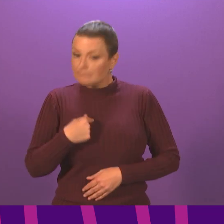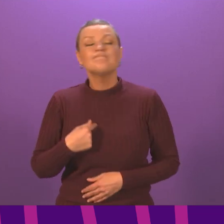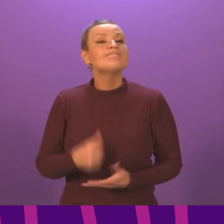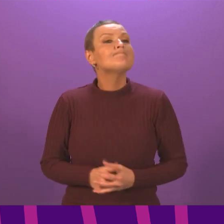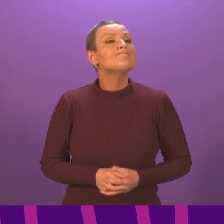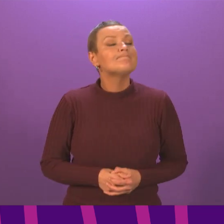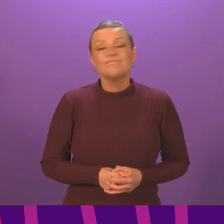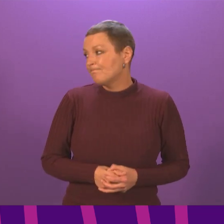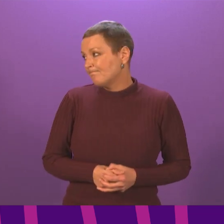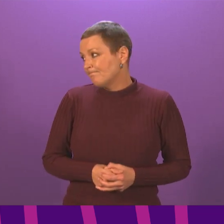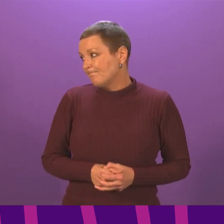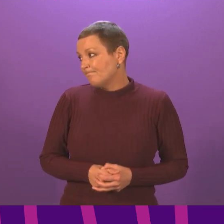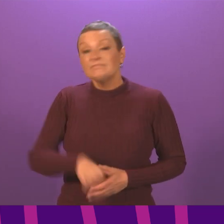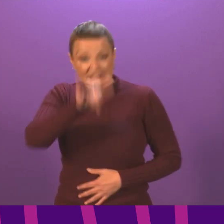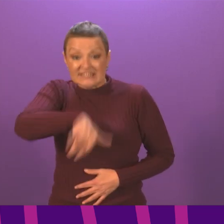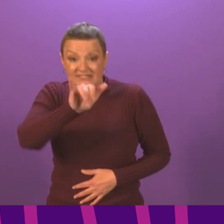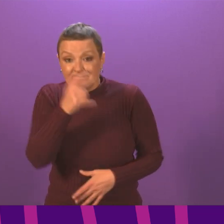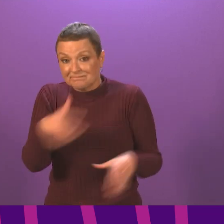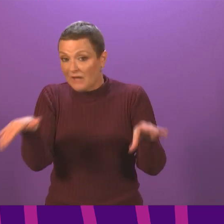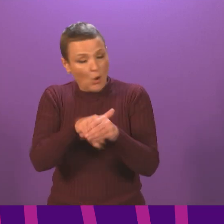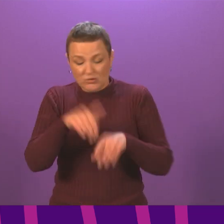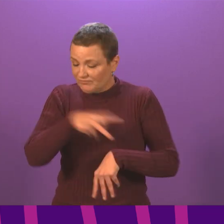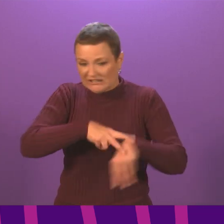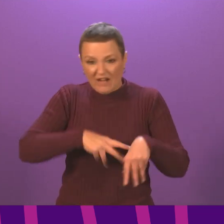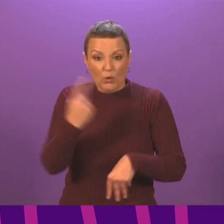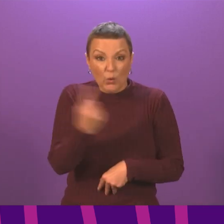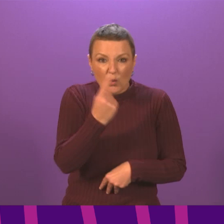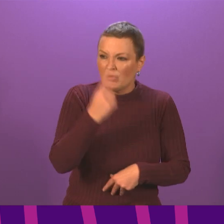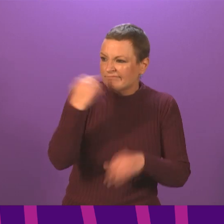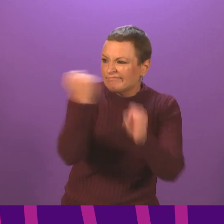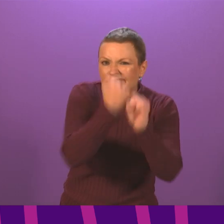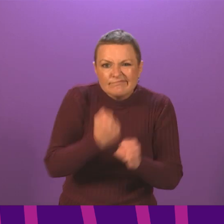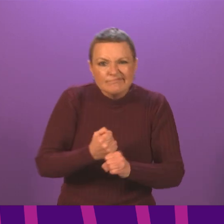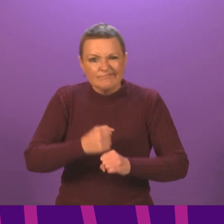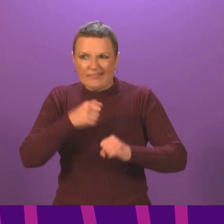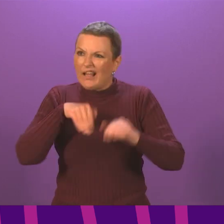Jeane Freeman: Yes, it will include estate staff, who undertake